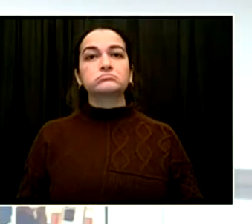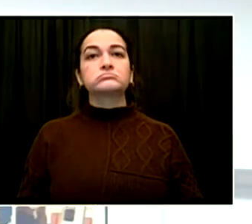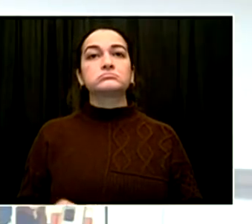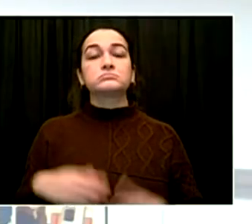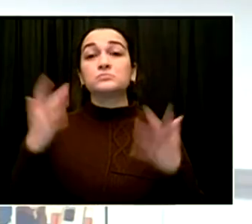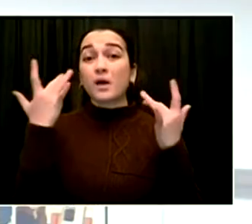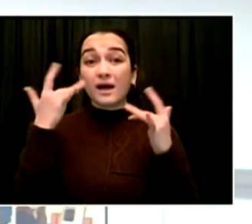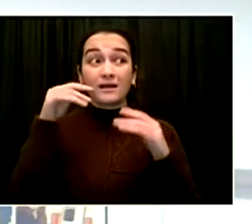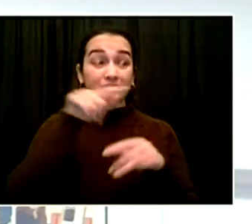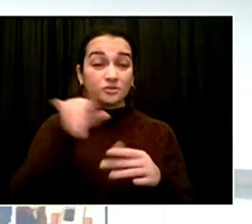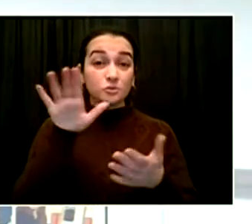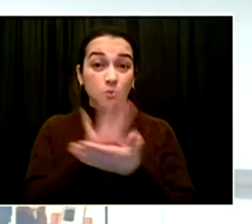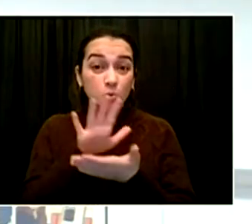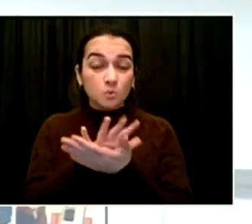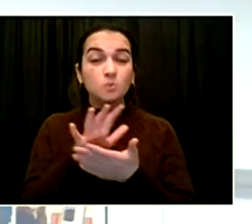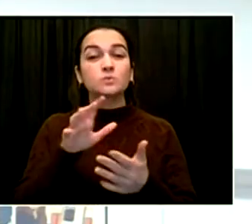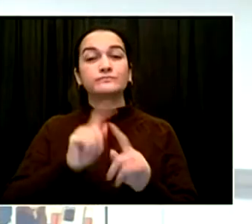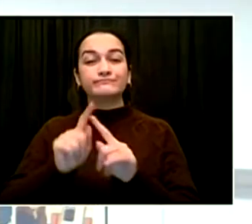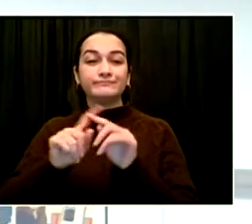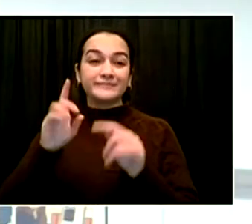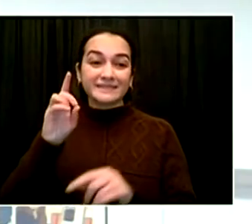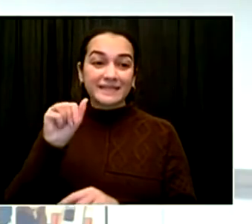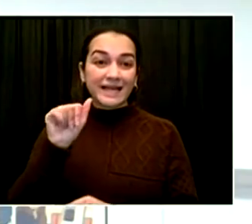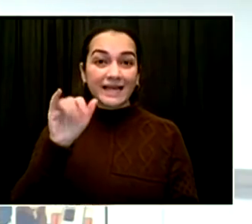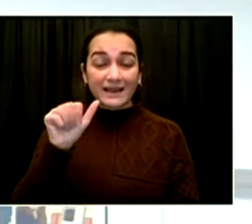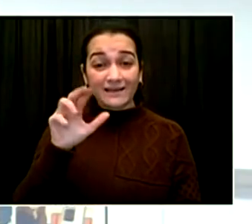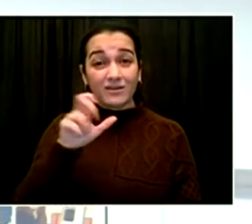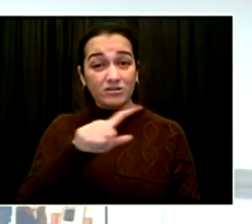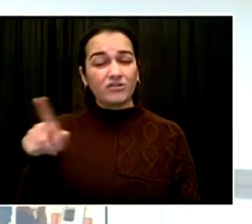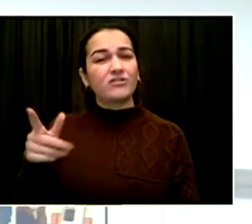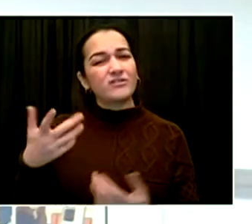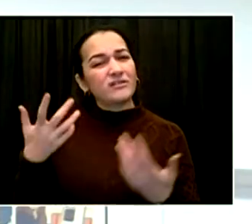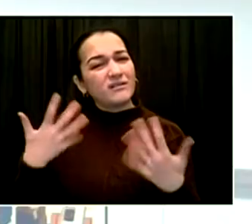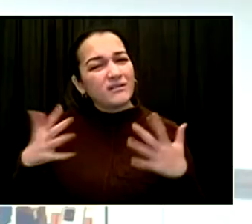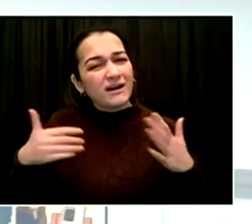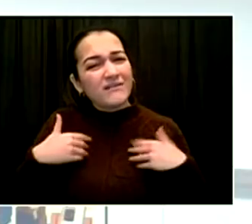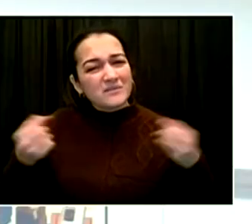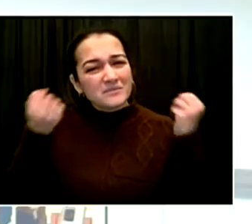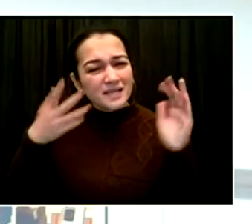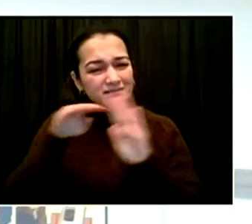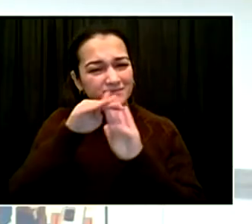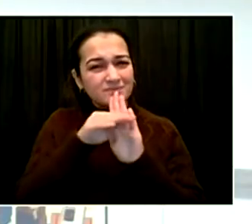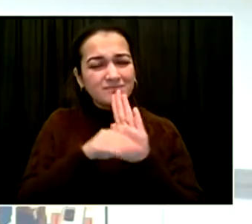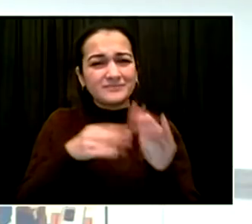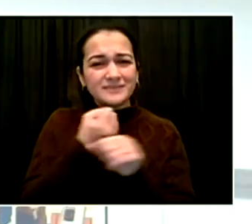WE HAVE LAYERS OF SAFETY, AND PRECAUTIONS IN PLACE THAT DO HELP US TO CURB THIS SPREAD AND